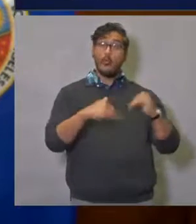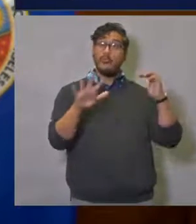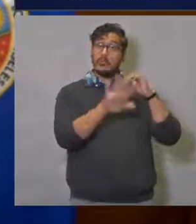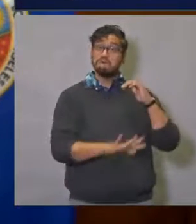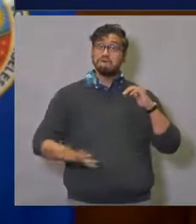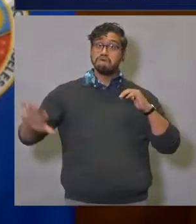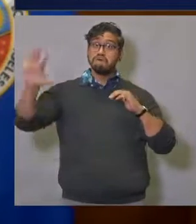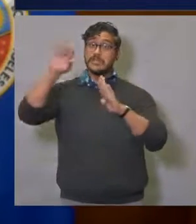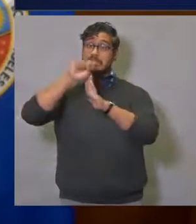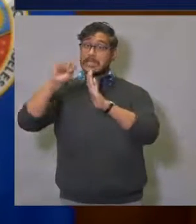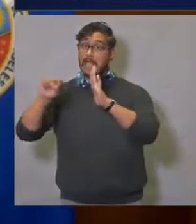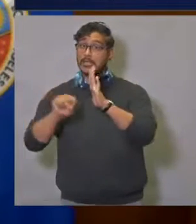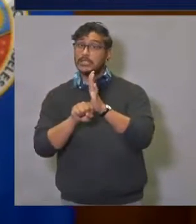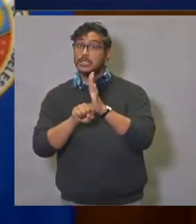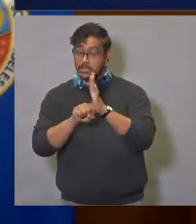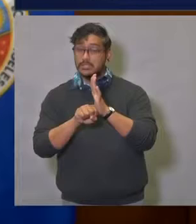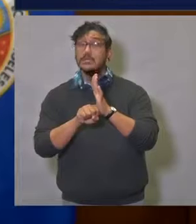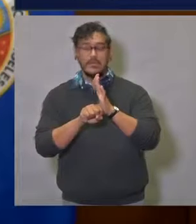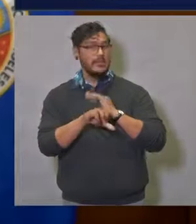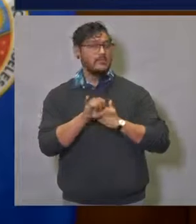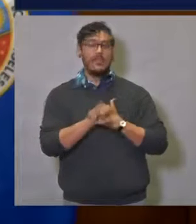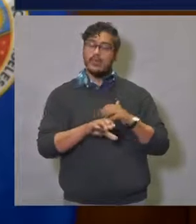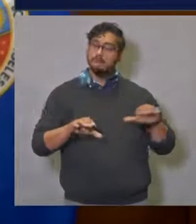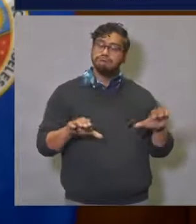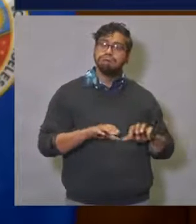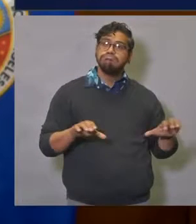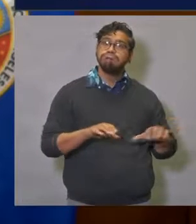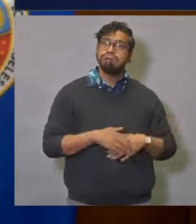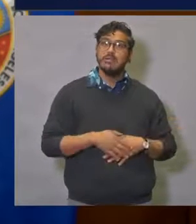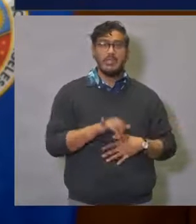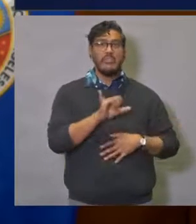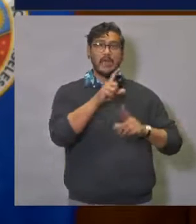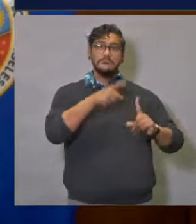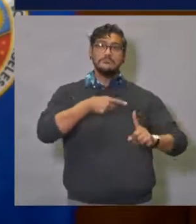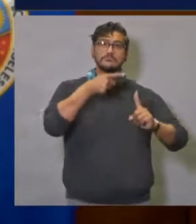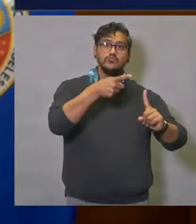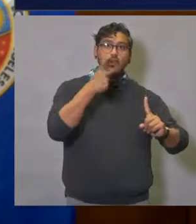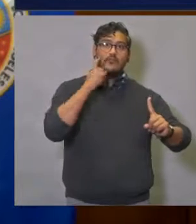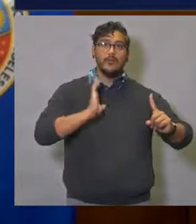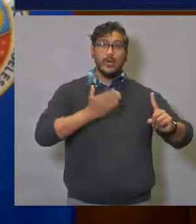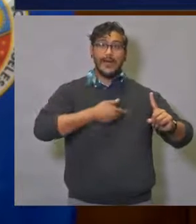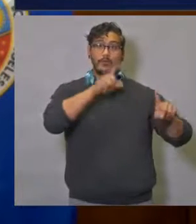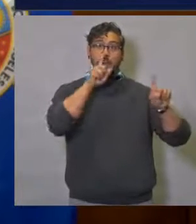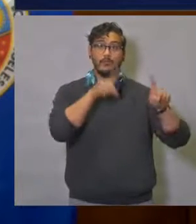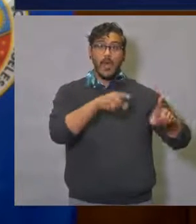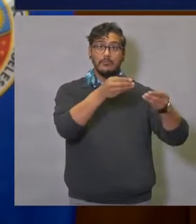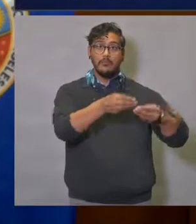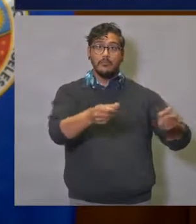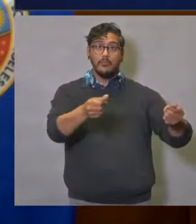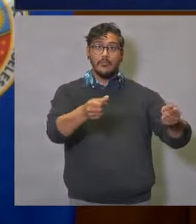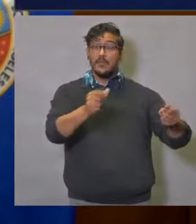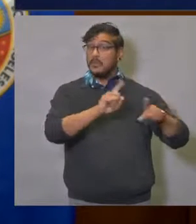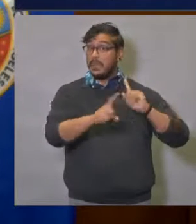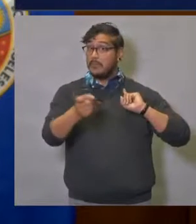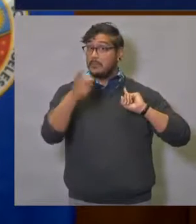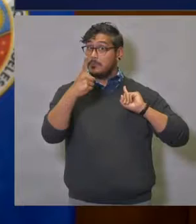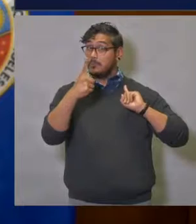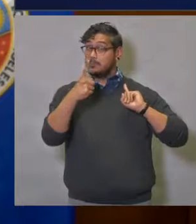HARDEST HIT. THIS IS EQUITY IN ACTION. NOT JUST A STATED GOAL. BUT THE DEFINING FRAMEWORK FOR